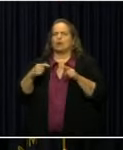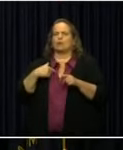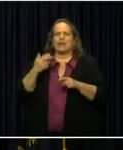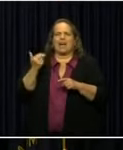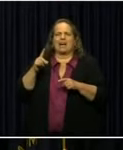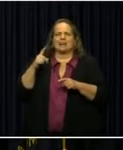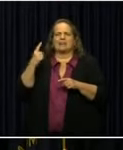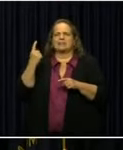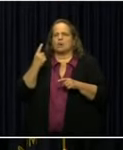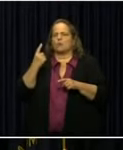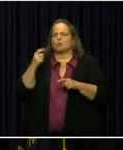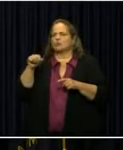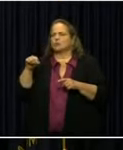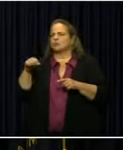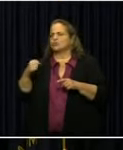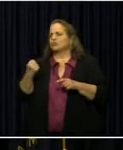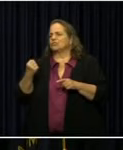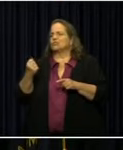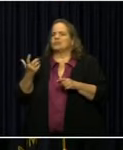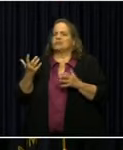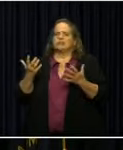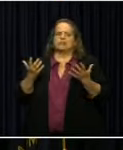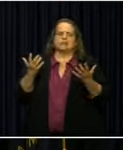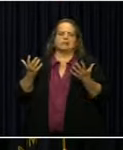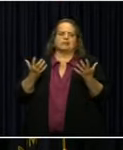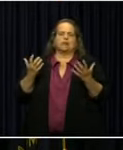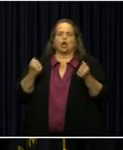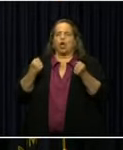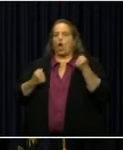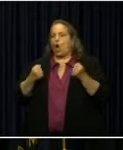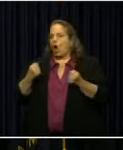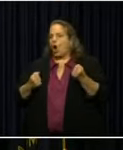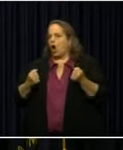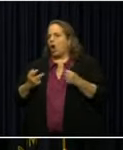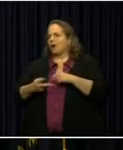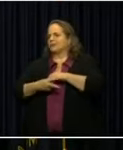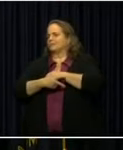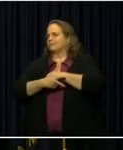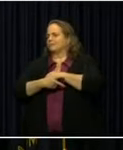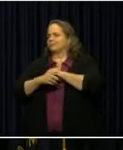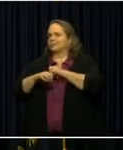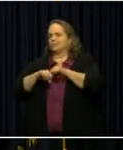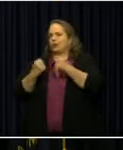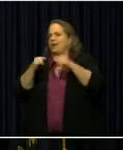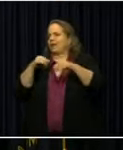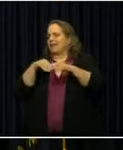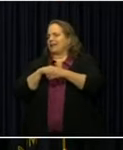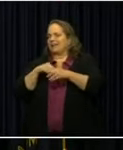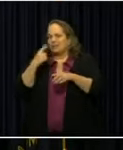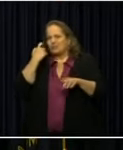AND YOU KNOW WHAT? WE HAD AND WE'RE RECOGNIZED BY